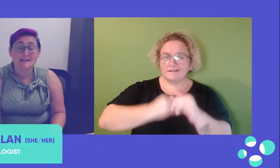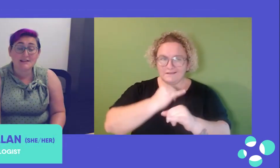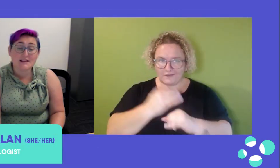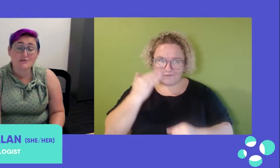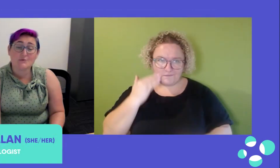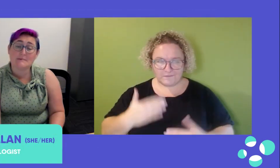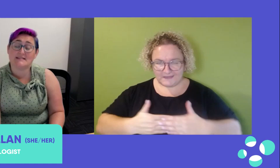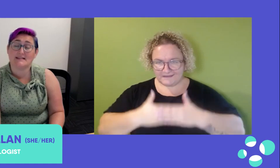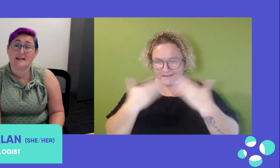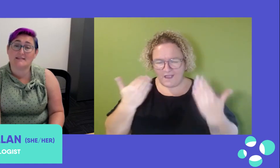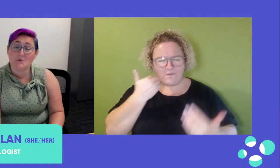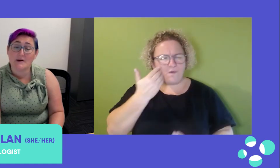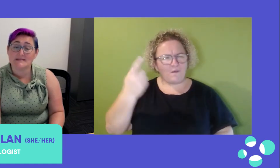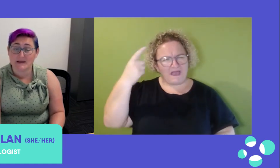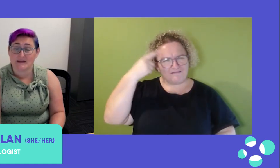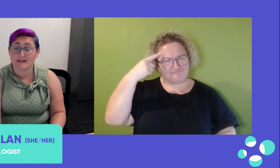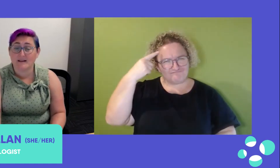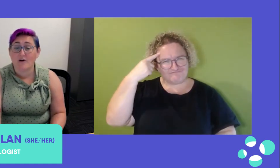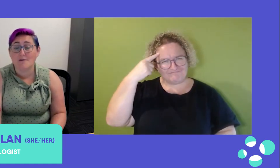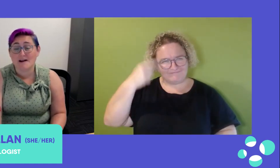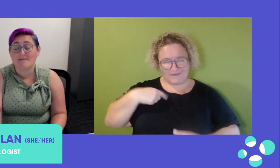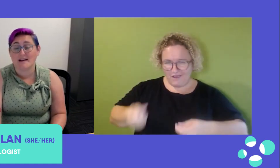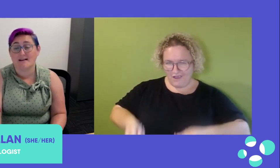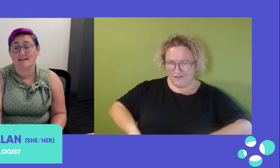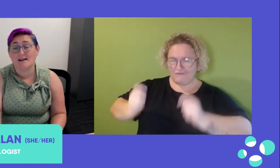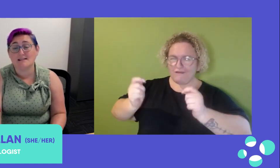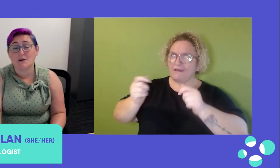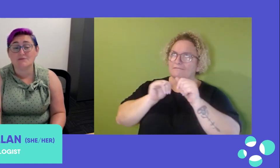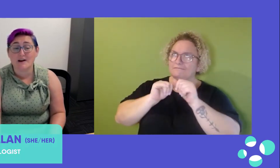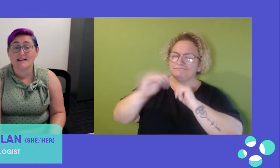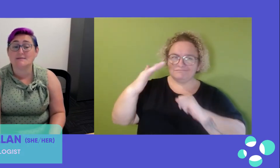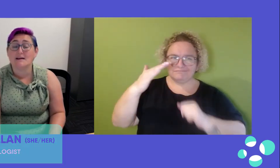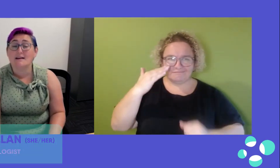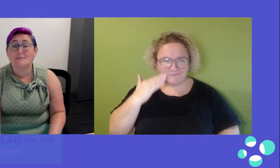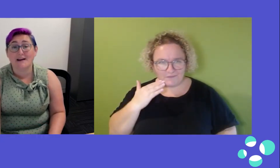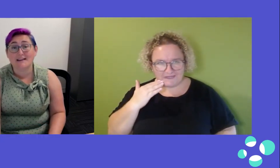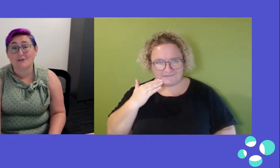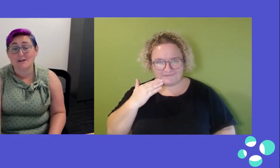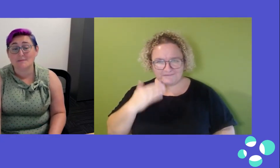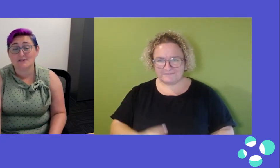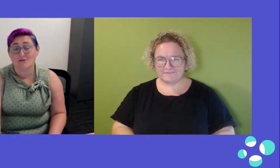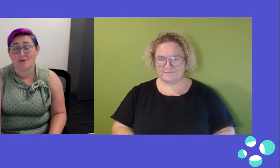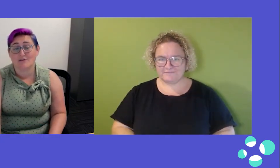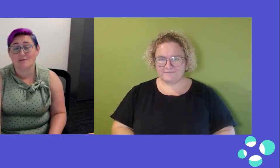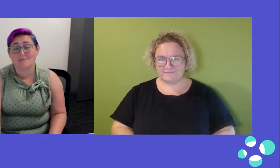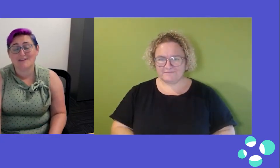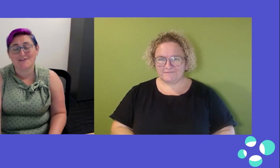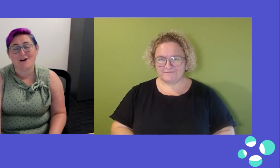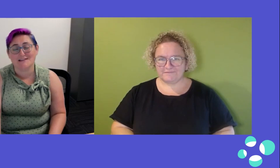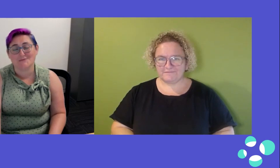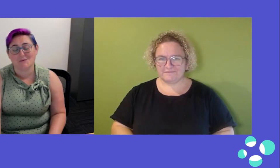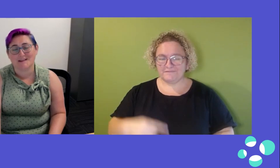International Women's Day has always been on my radar as I was raised by an incredibly strong but even kinder woman.